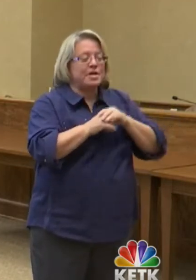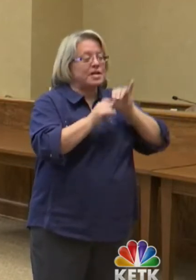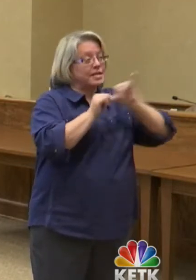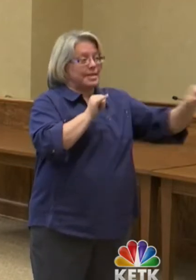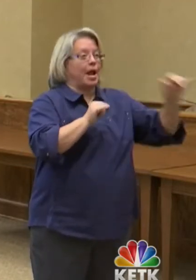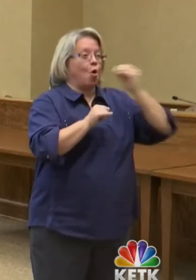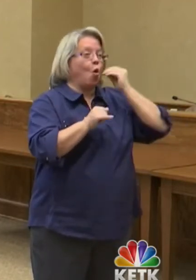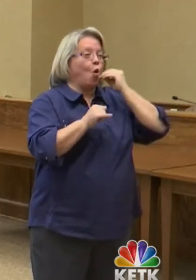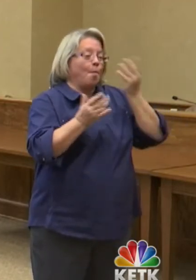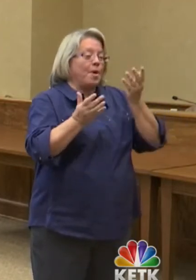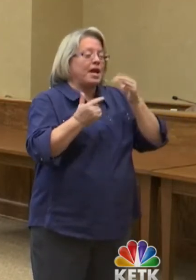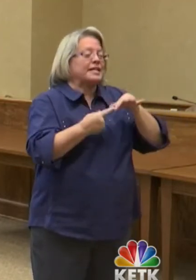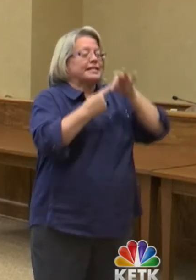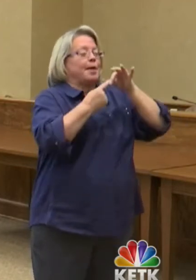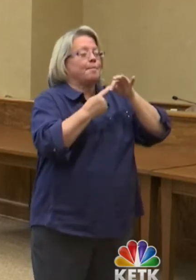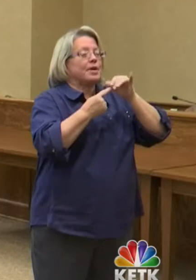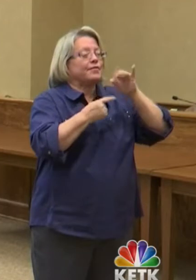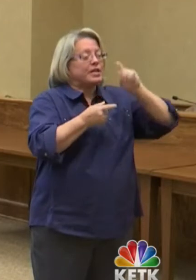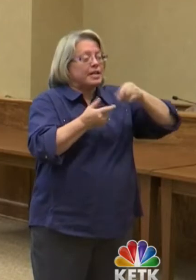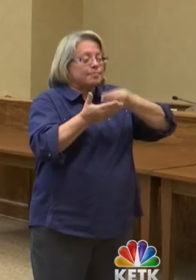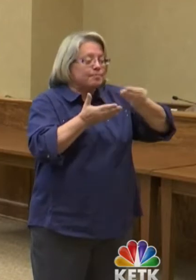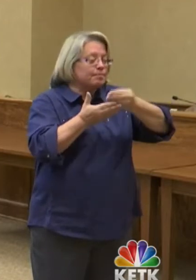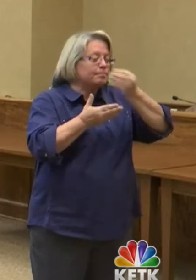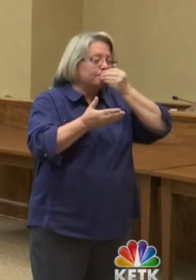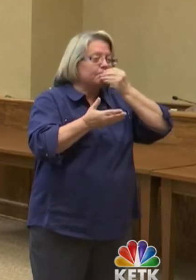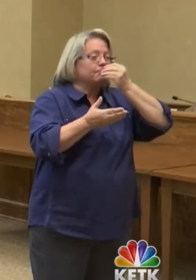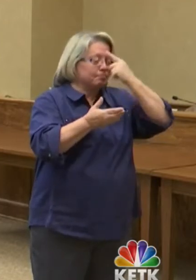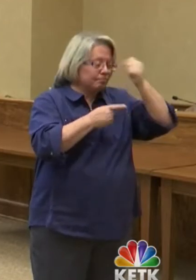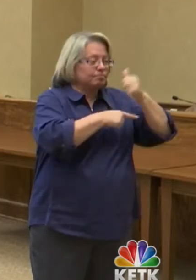DISTANCING, STAYING SIX FEET AWAY FROM YOUR NEIGHBORS,